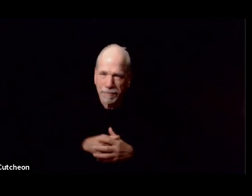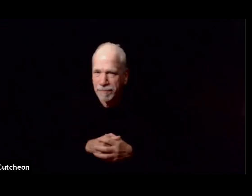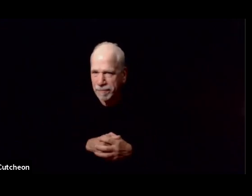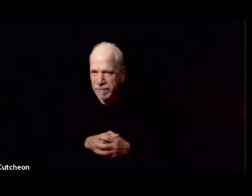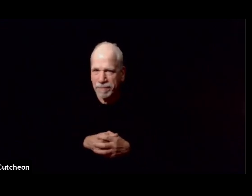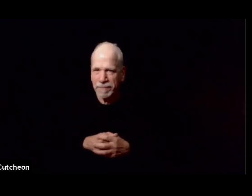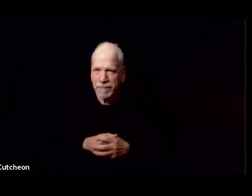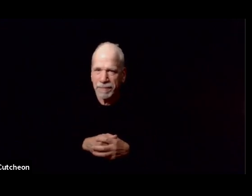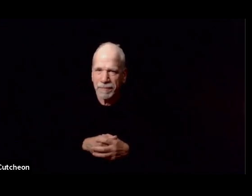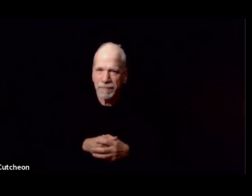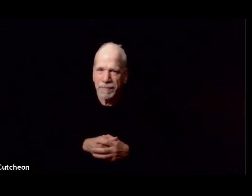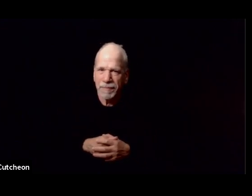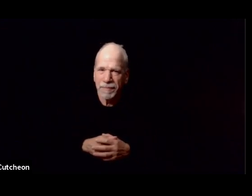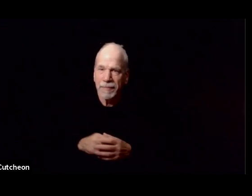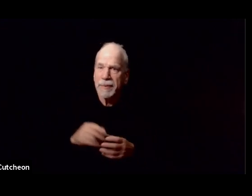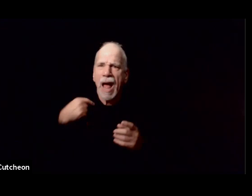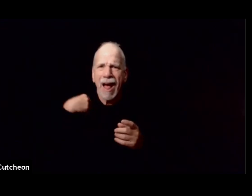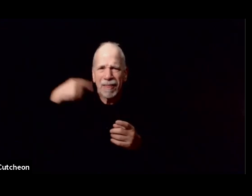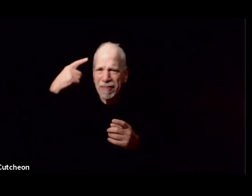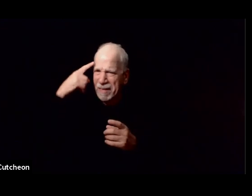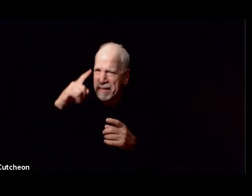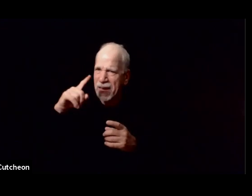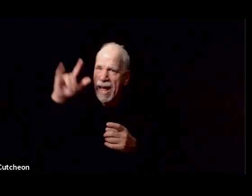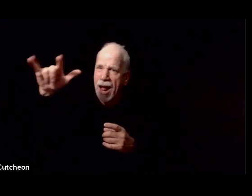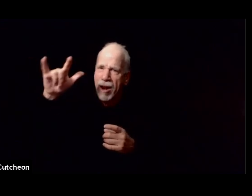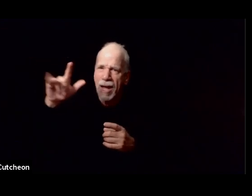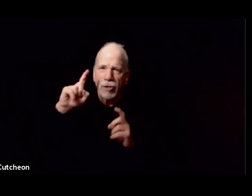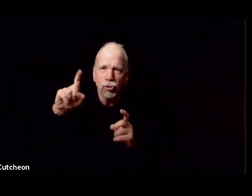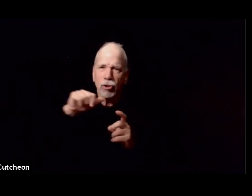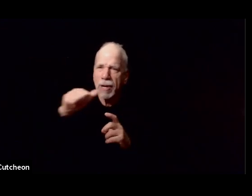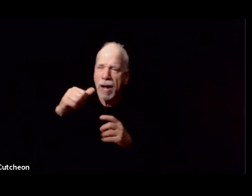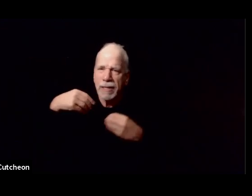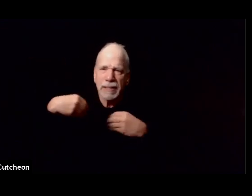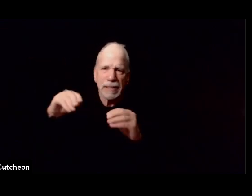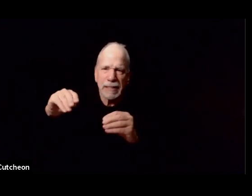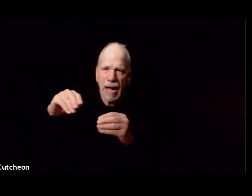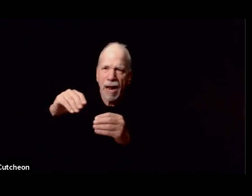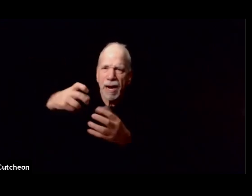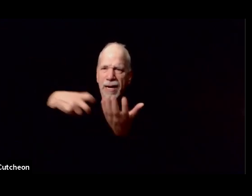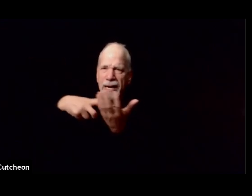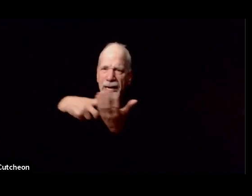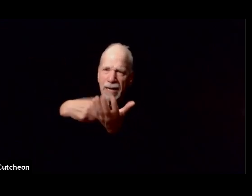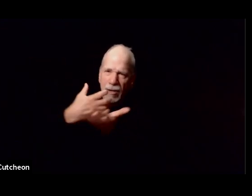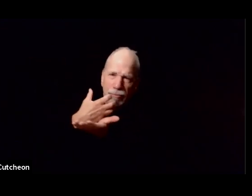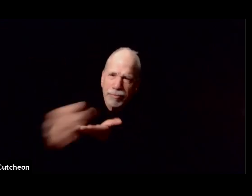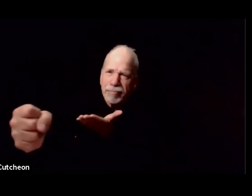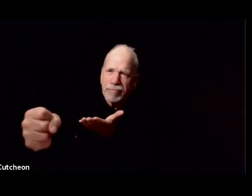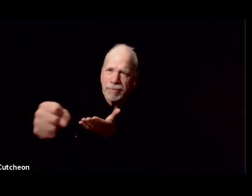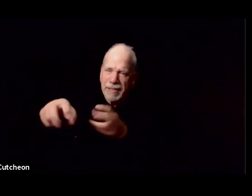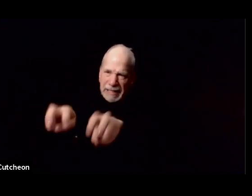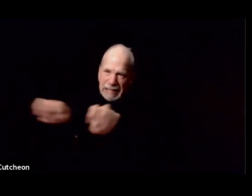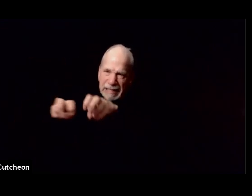Dr. Lynfield: Well what I would like to add is also that people should be mindful of where